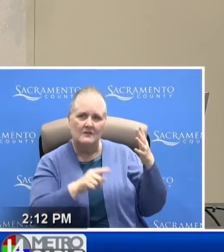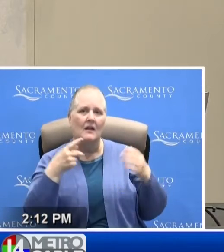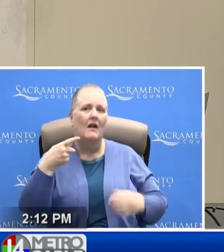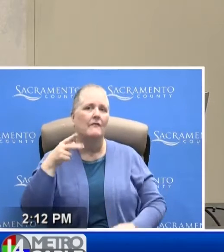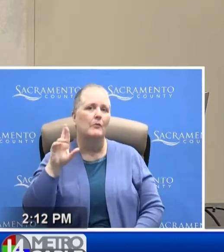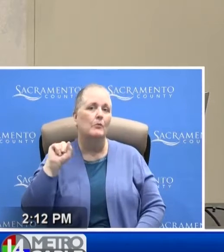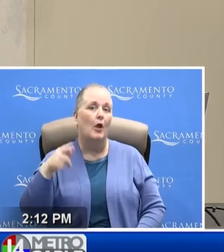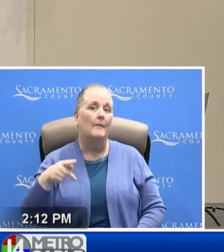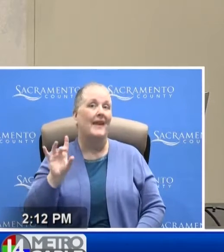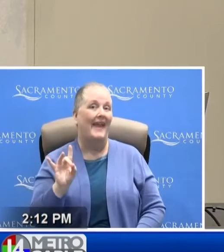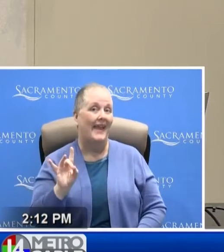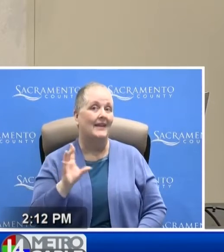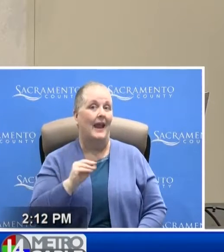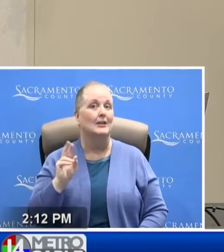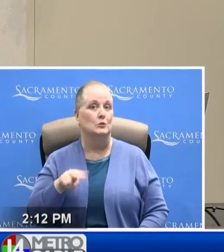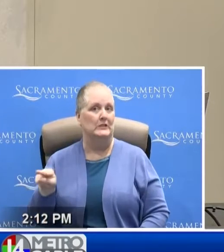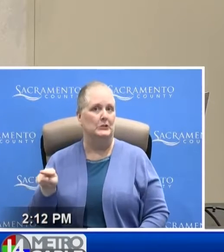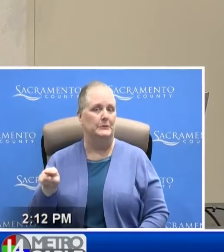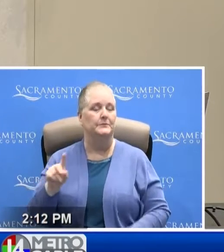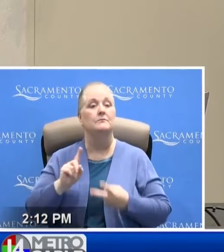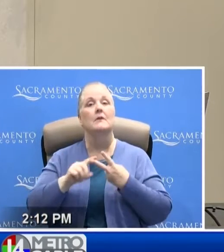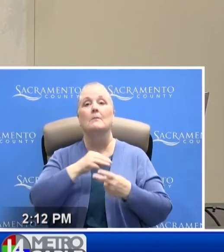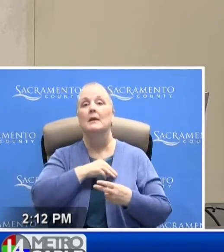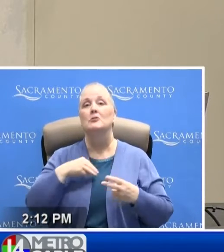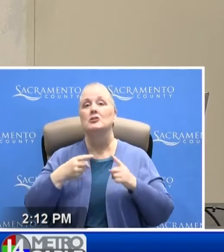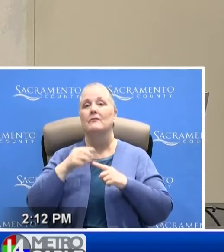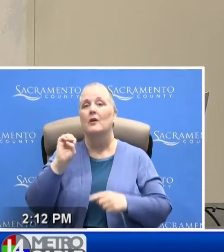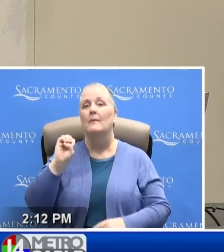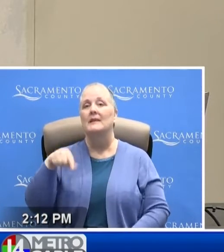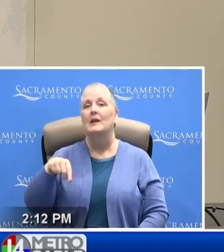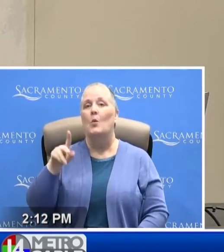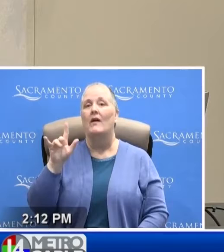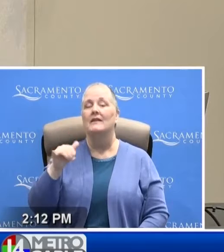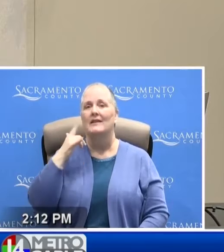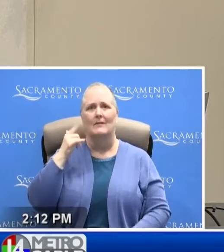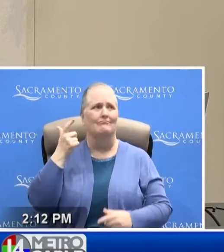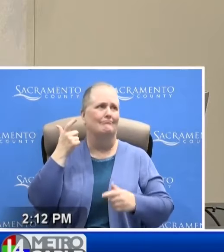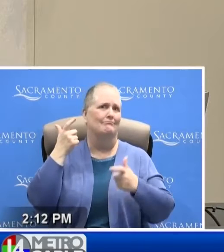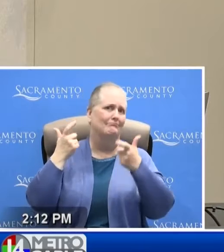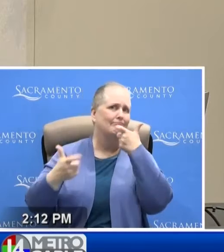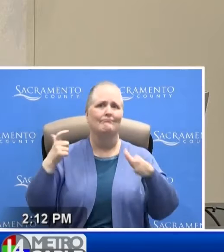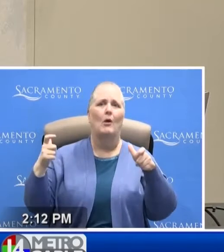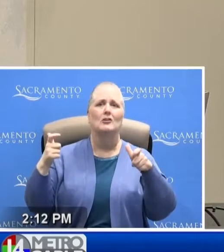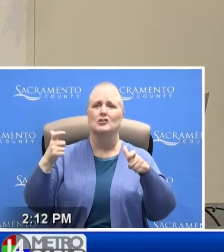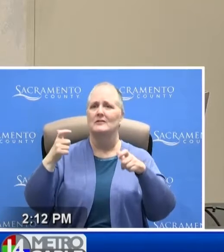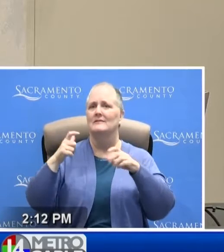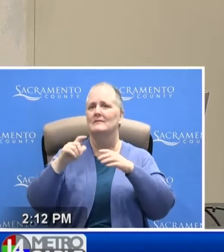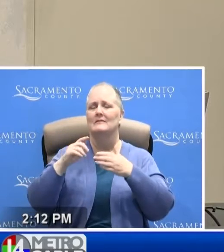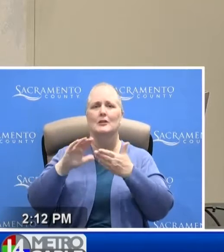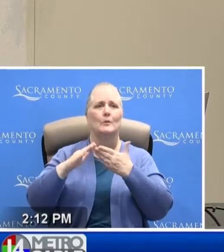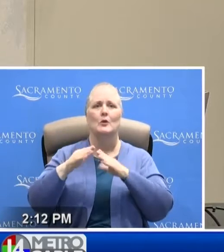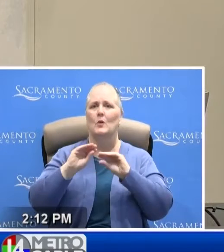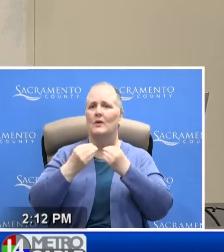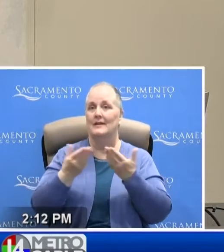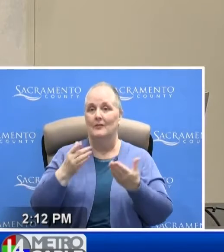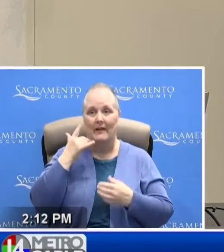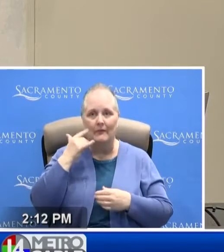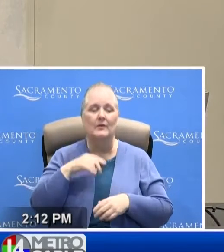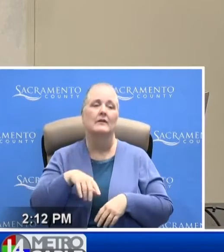22 membership from the Equality California, one of the state's largest LGBTQ organizations, domestic partners, same sex